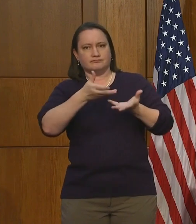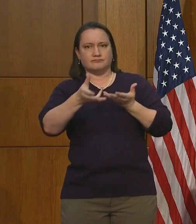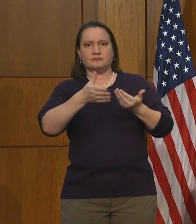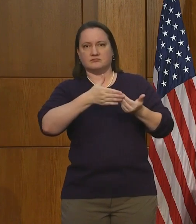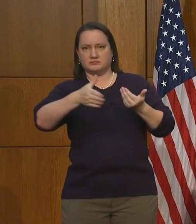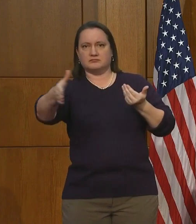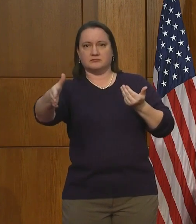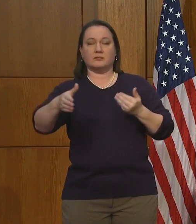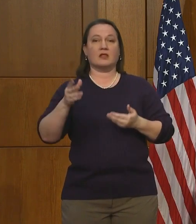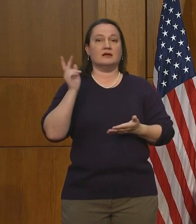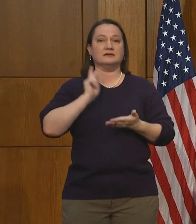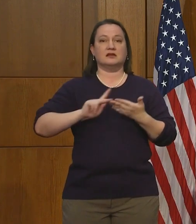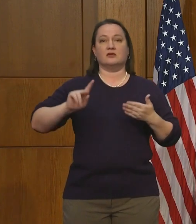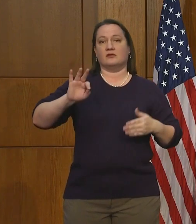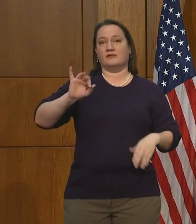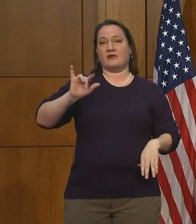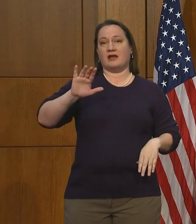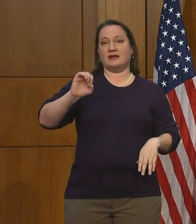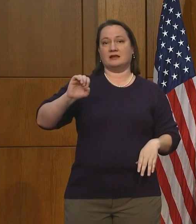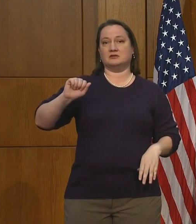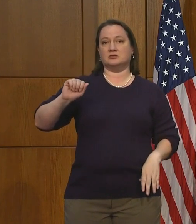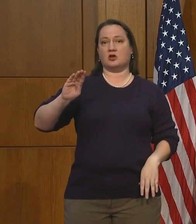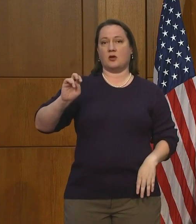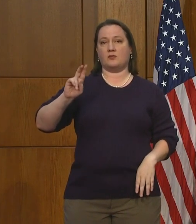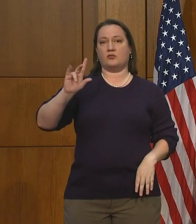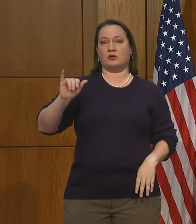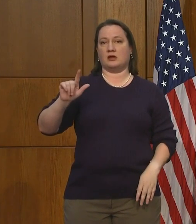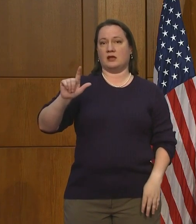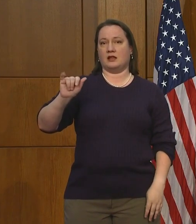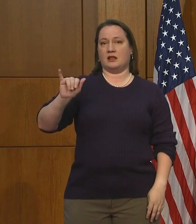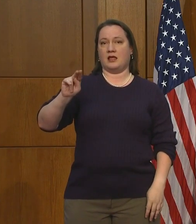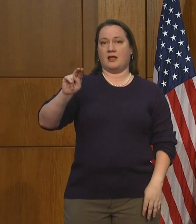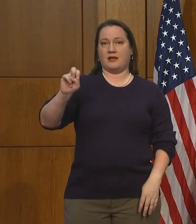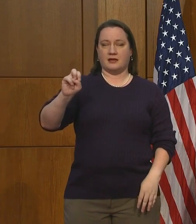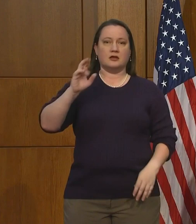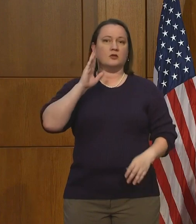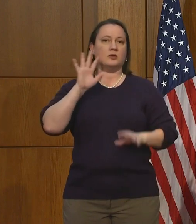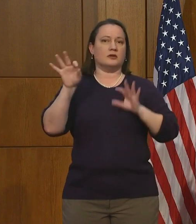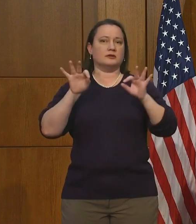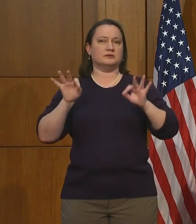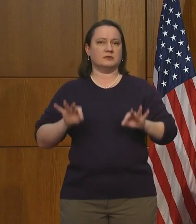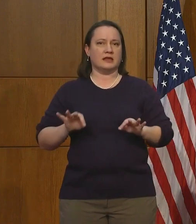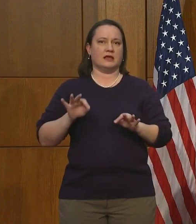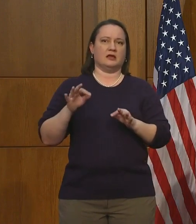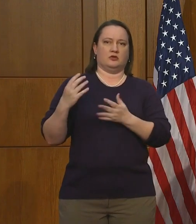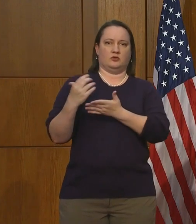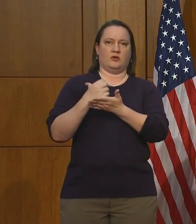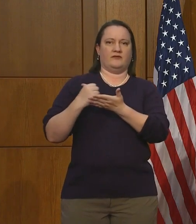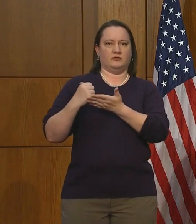CONTINUE THAT WORK GOING FORWARD. I'D LIKE SECRETARY OF FINANCE AUBREY LANE TO BRIEFLY